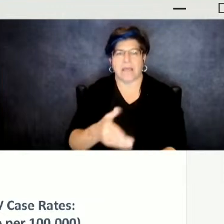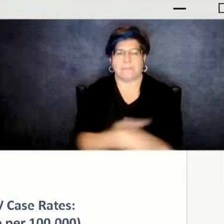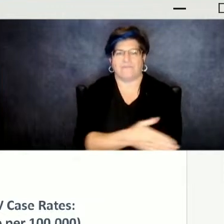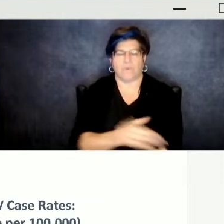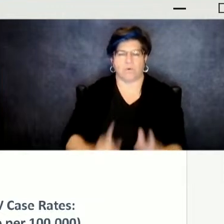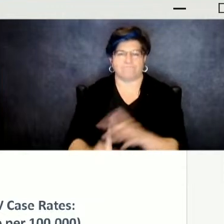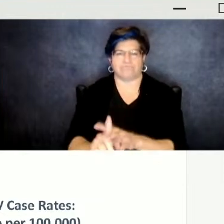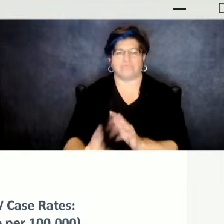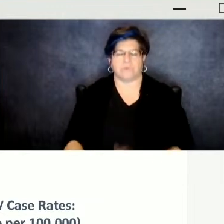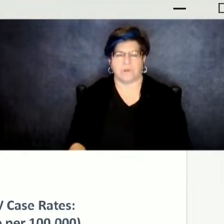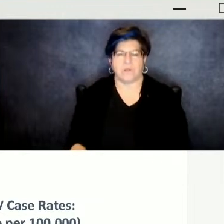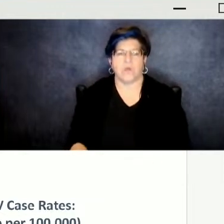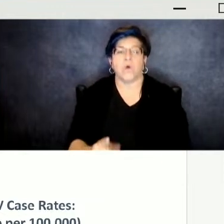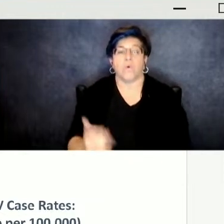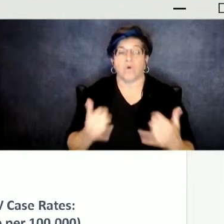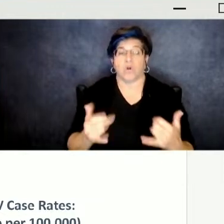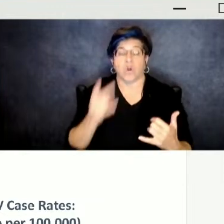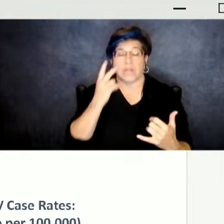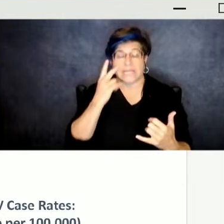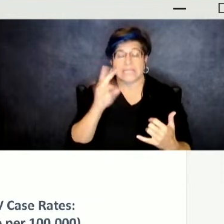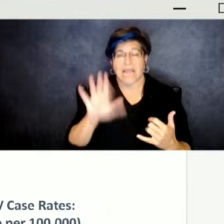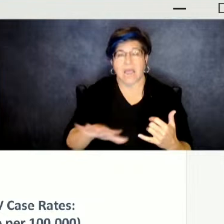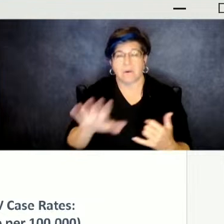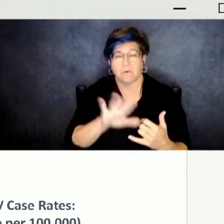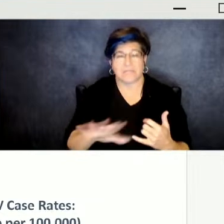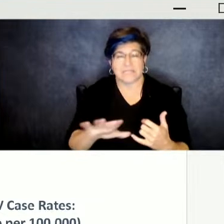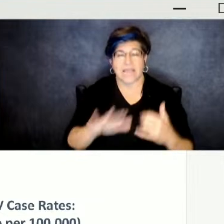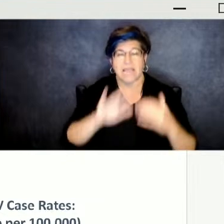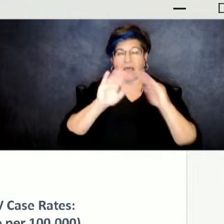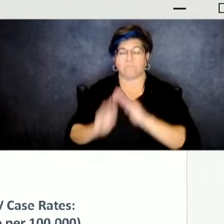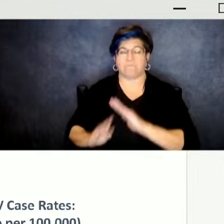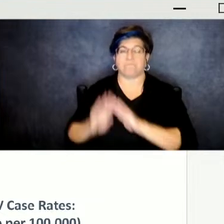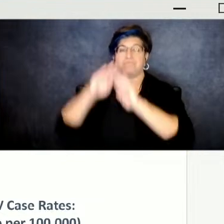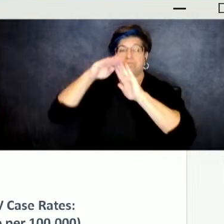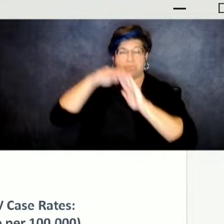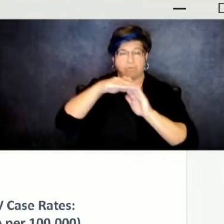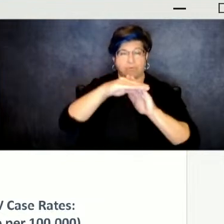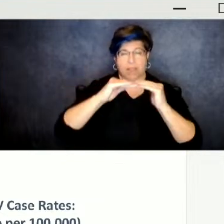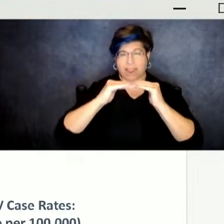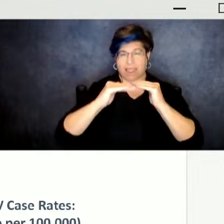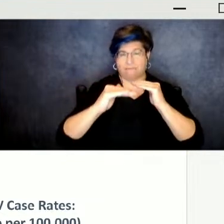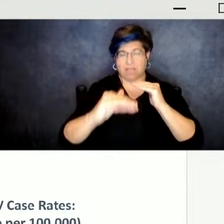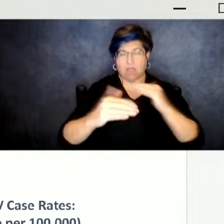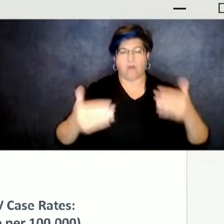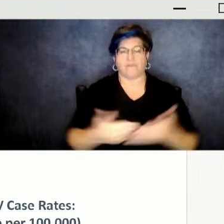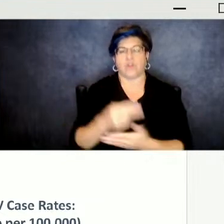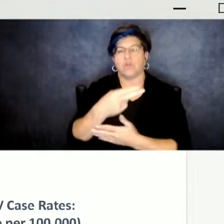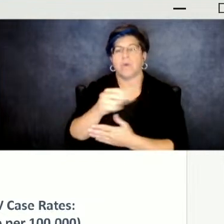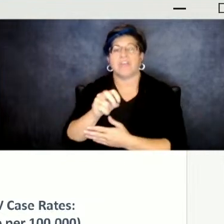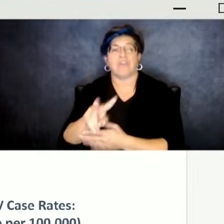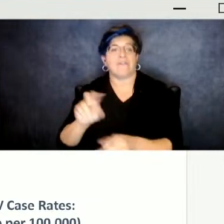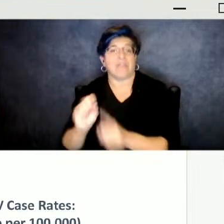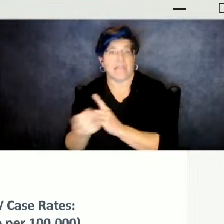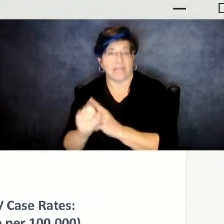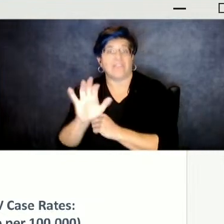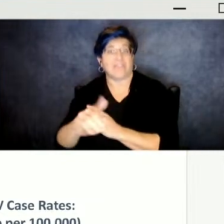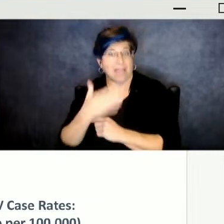BE ASYMPTOMATIC FOR A VERY LONG TIME.